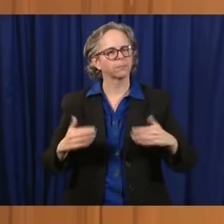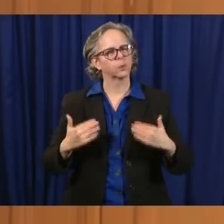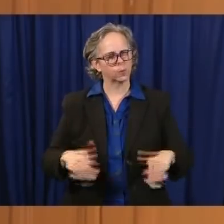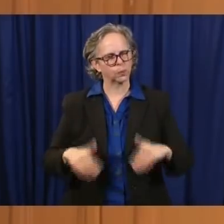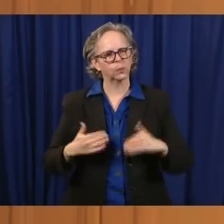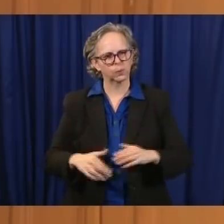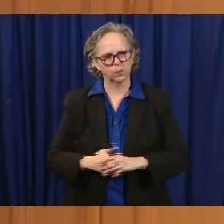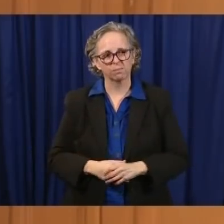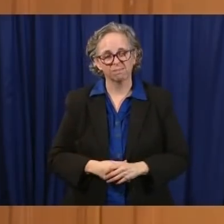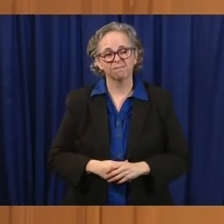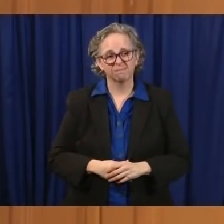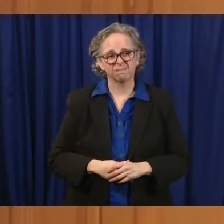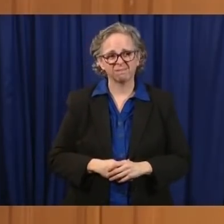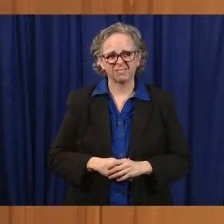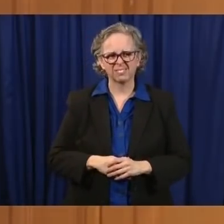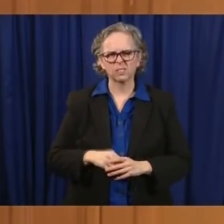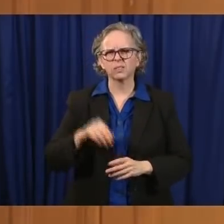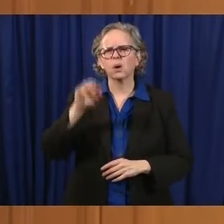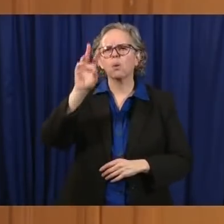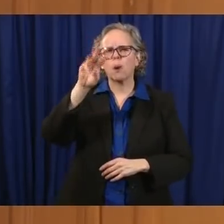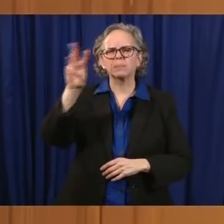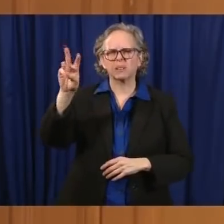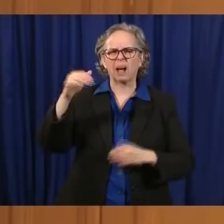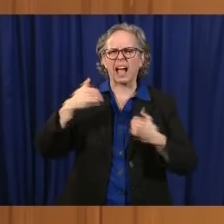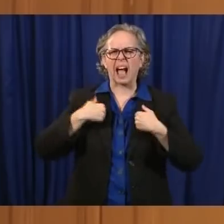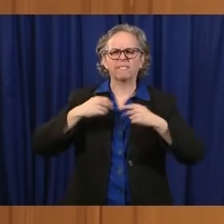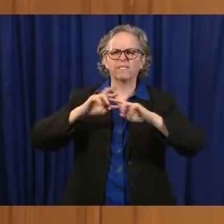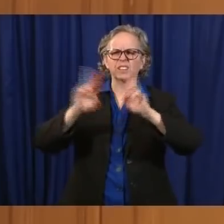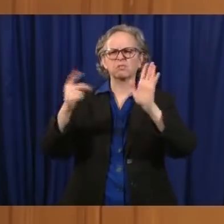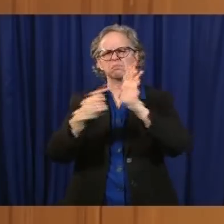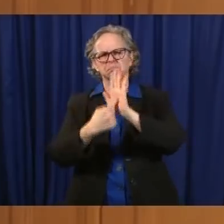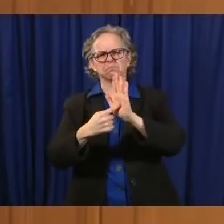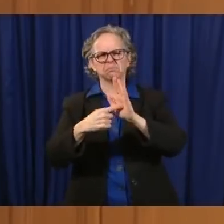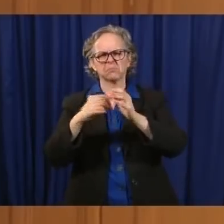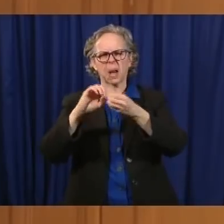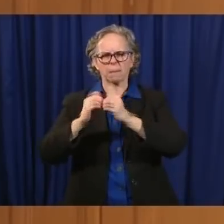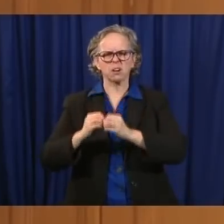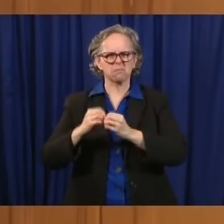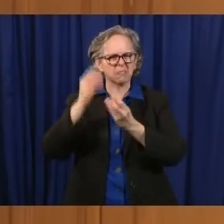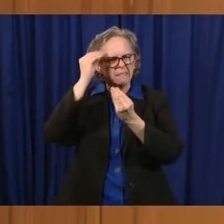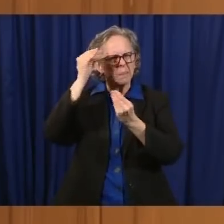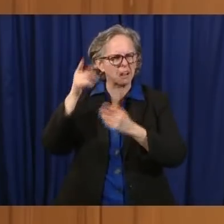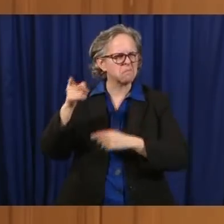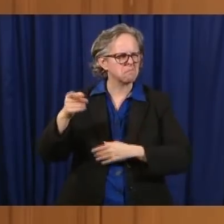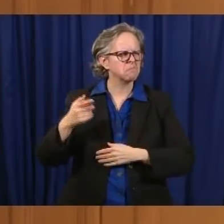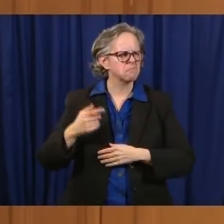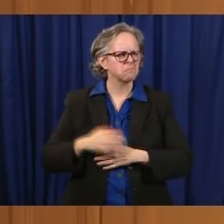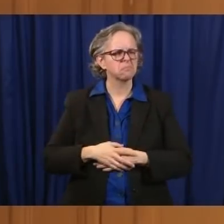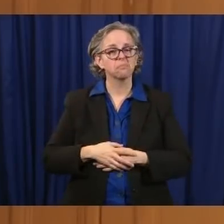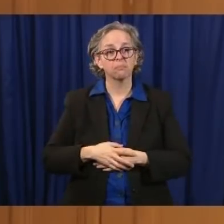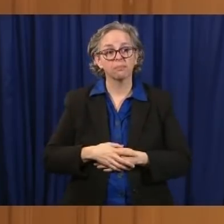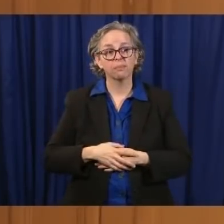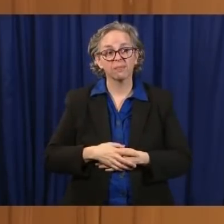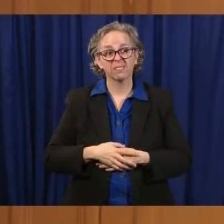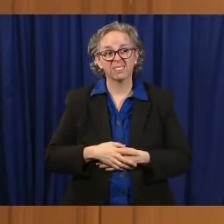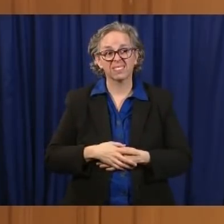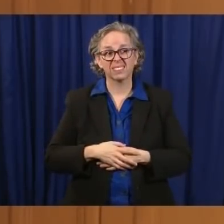COUNTIES, IN THE STATE OF OHIO, EACH COUNTY HAS REPORTED AT LEAST ONE DEATH. UPDATING STATISTICS ON THE